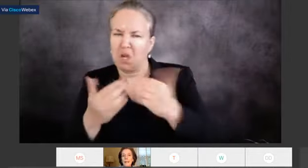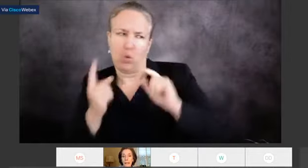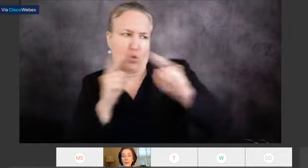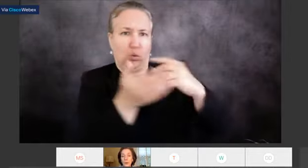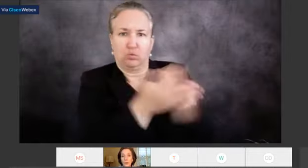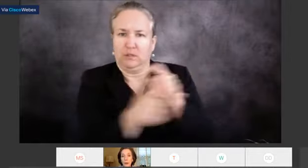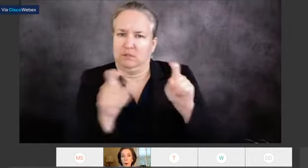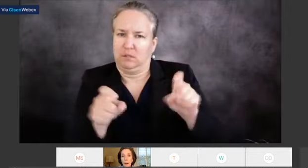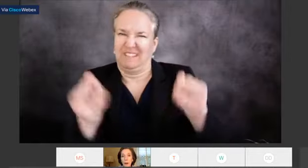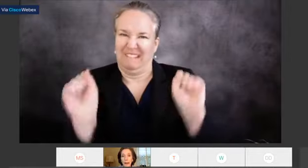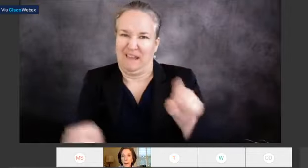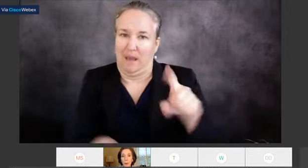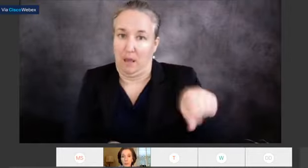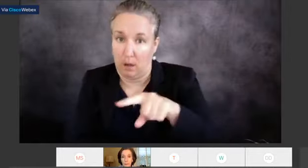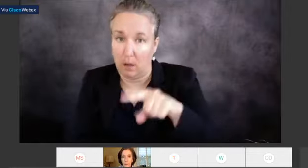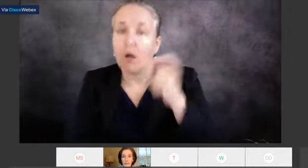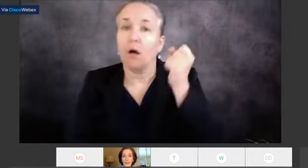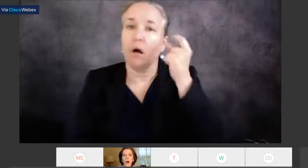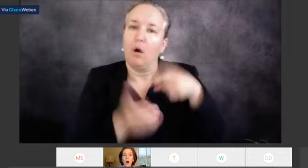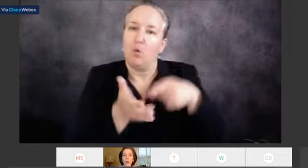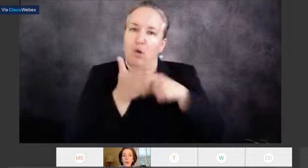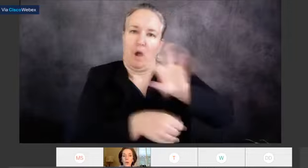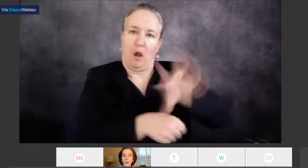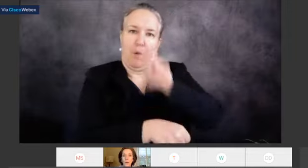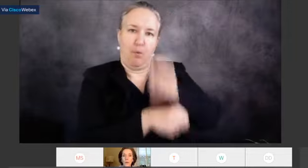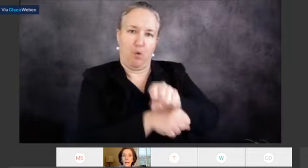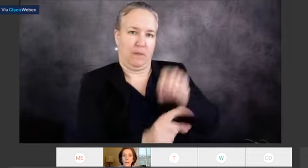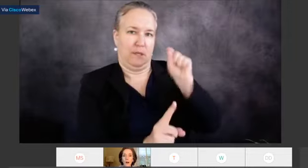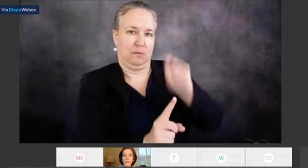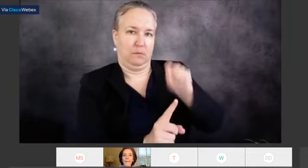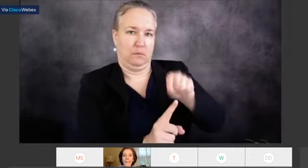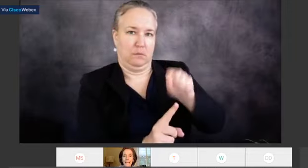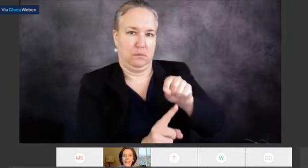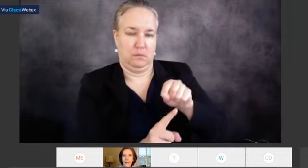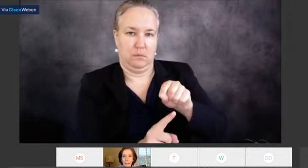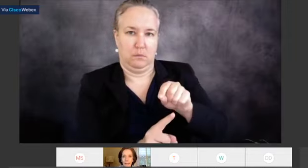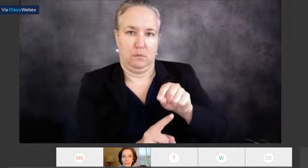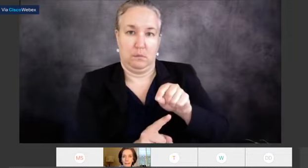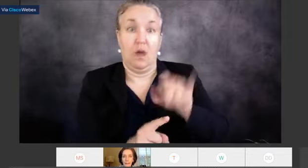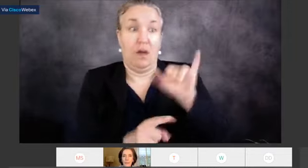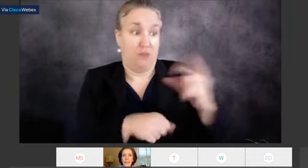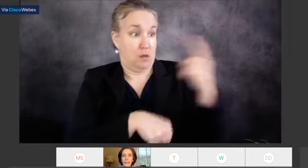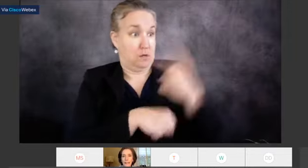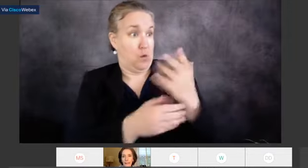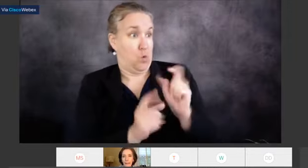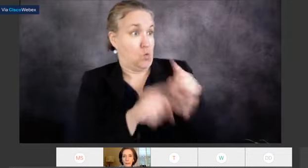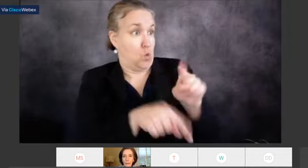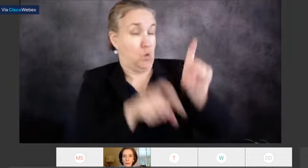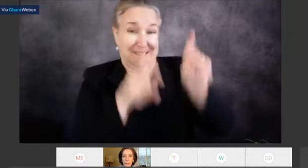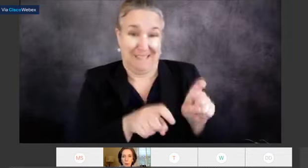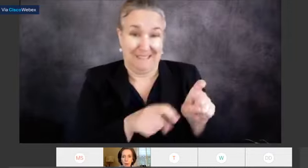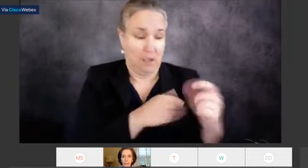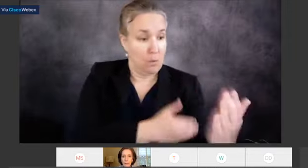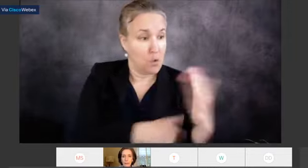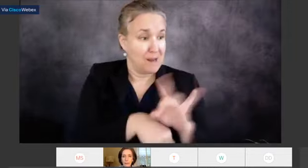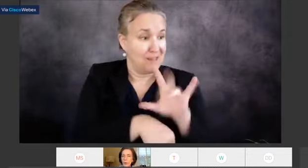sides do require an appointment all appointments are made on the day of testing beginning at 8:30 in the morning